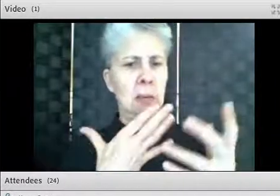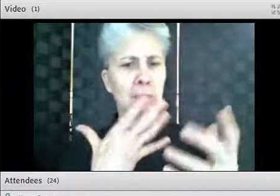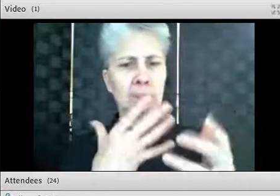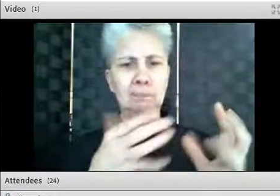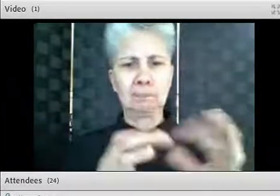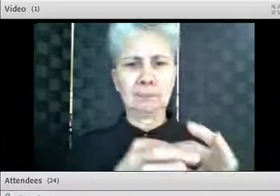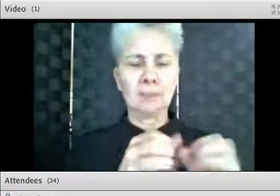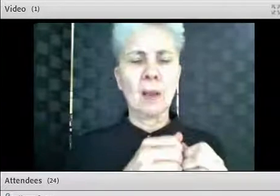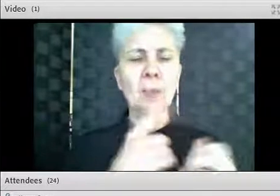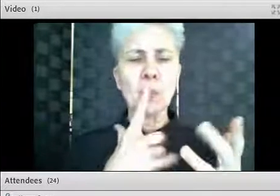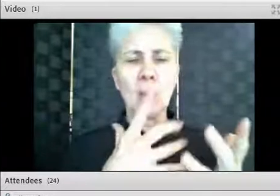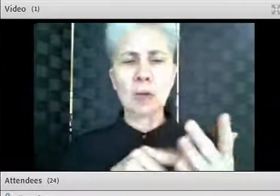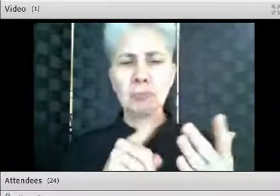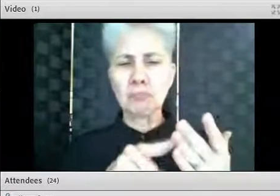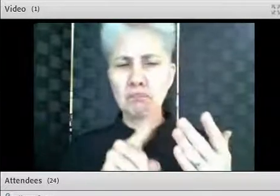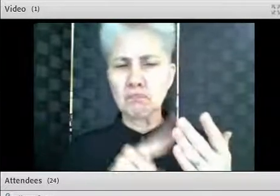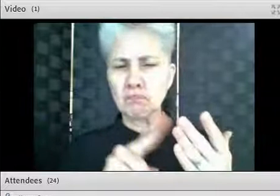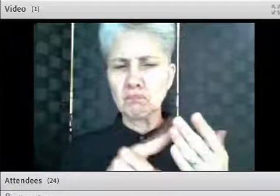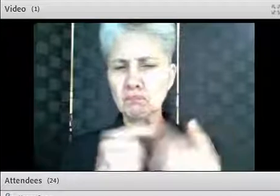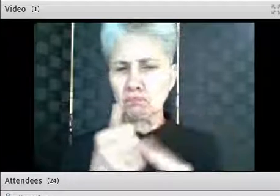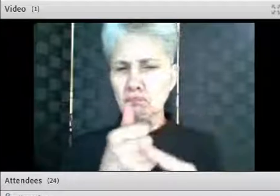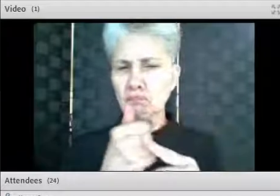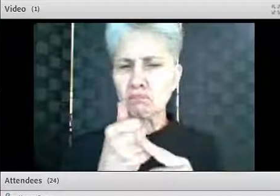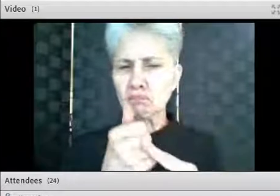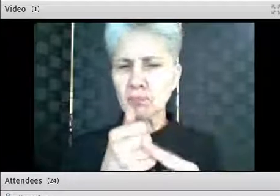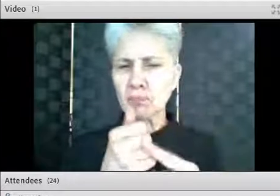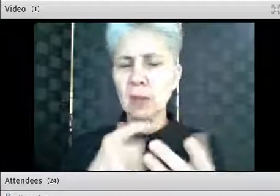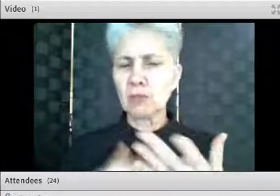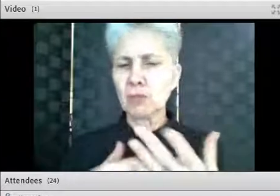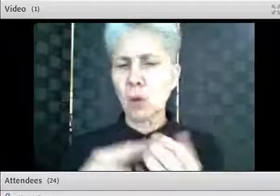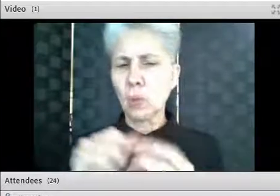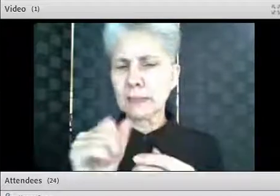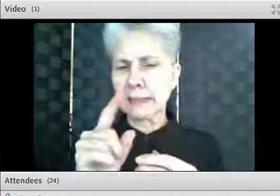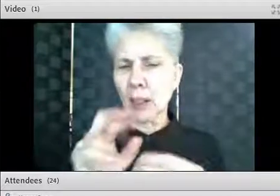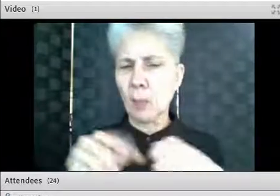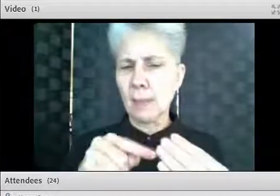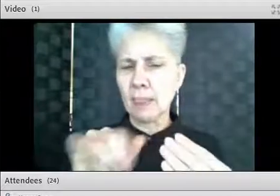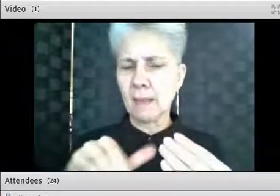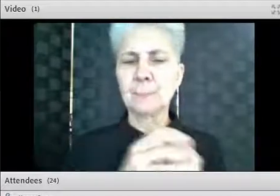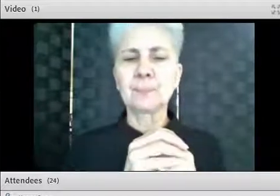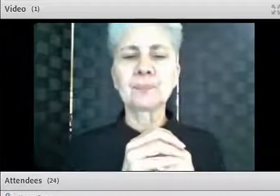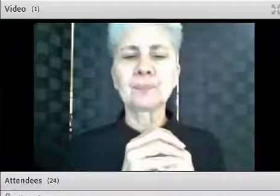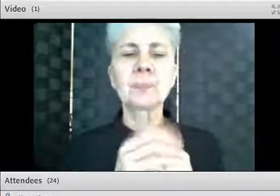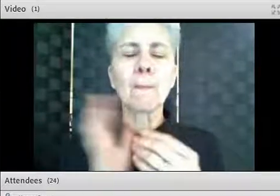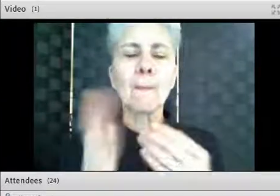but you may want to kind of chat with Taylor about that.